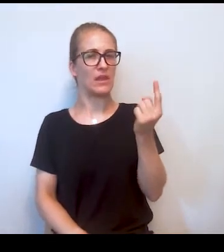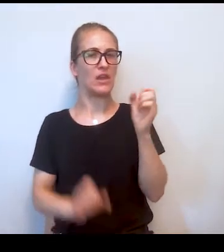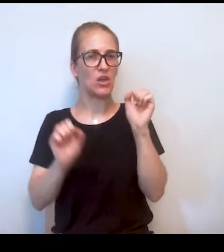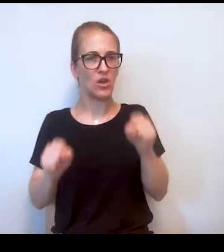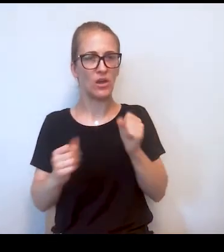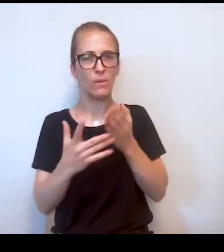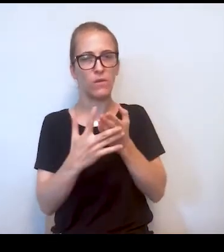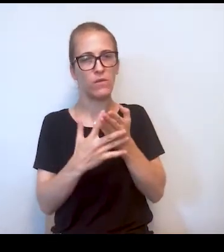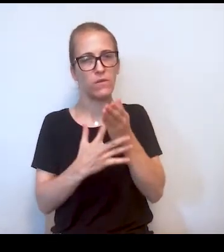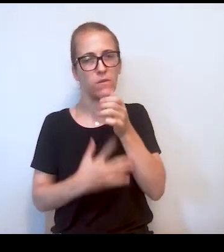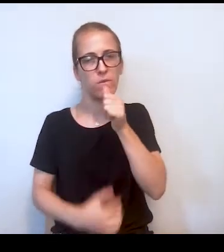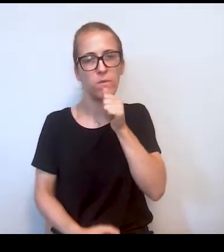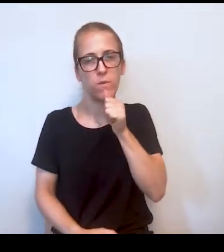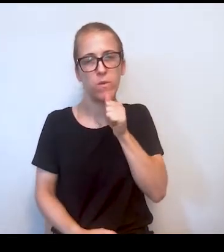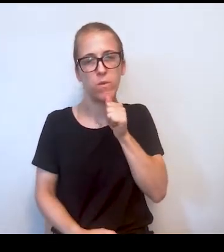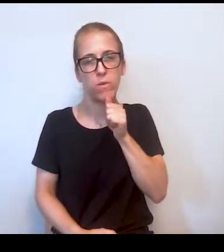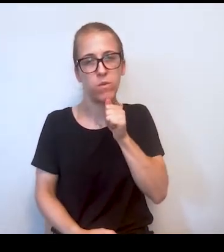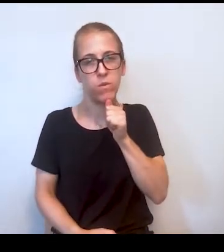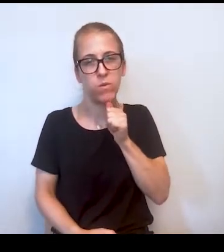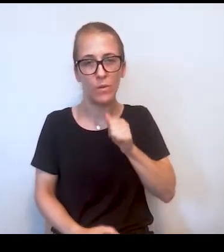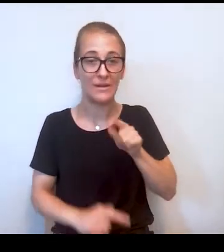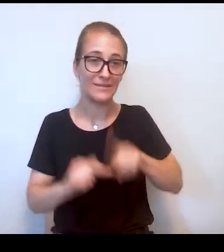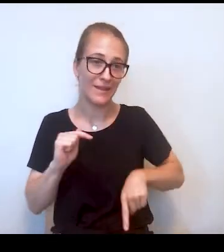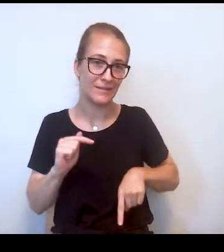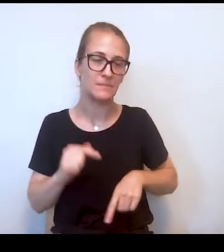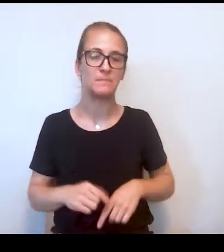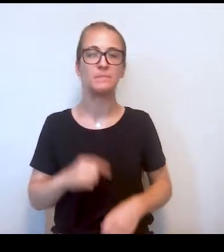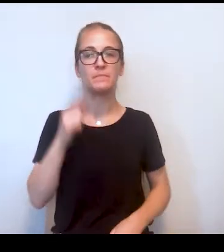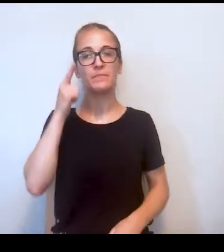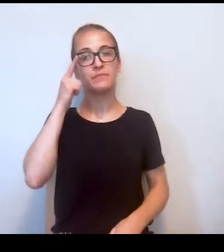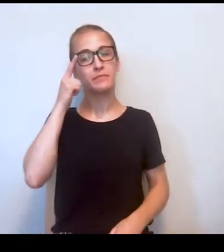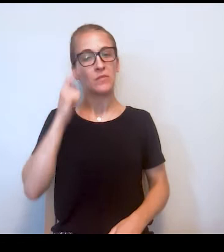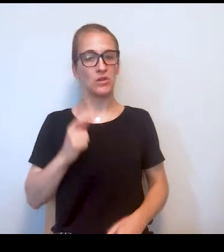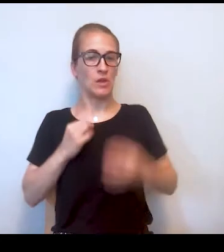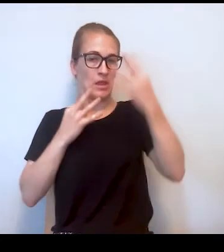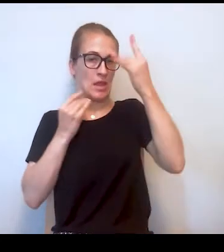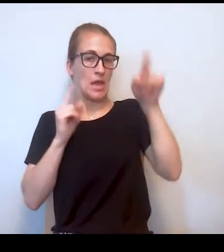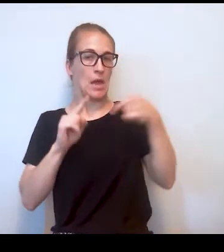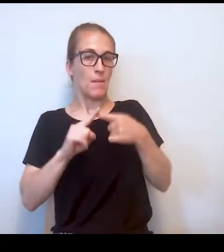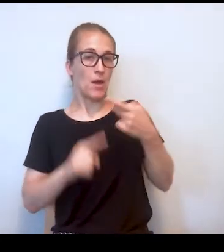Considering hypermobility a disability, which it is... It causes impairments.